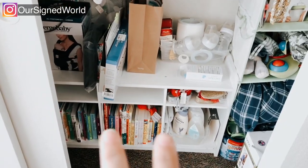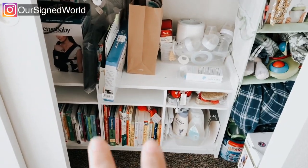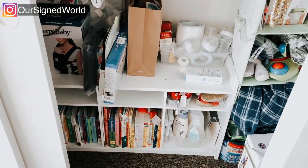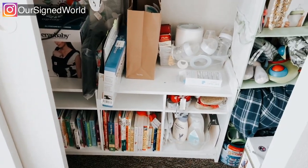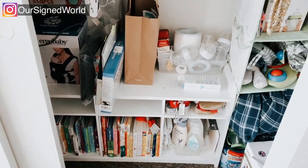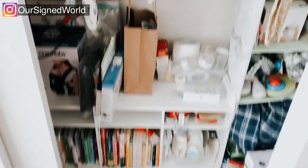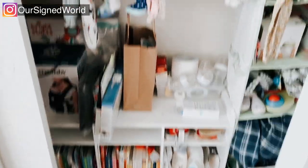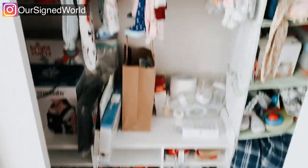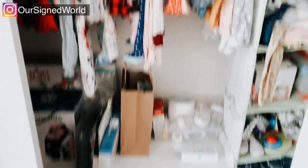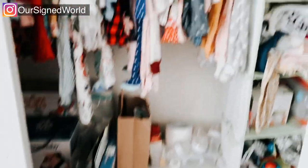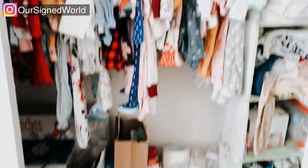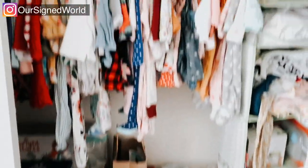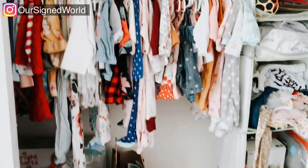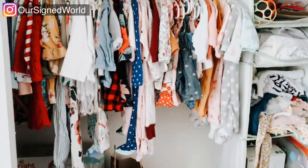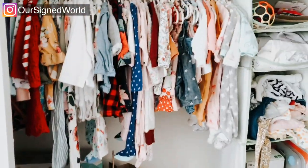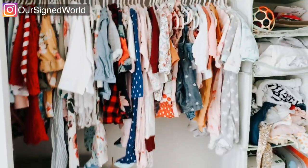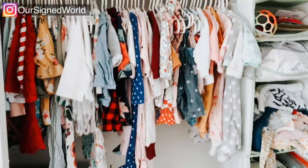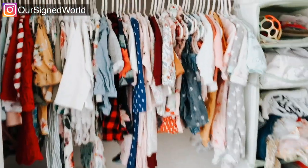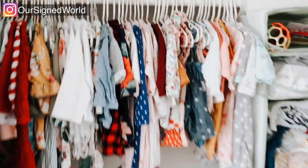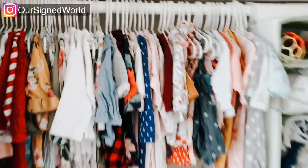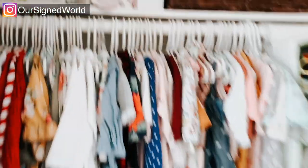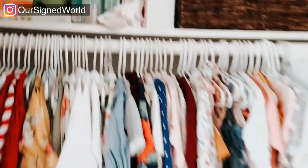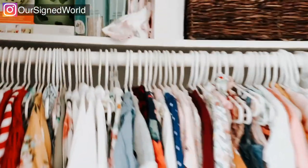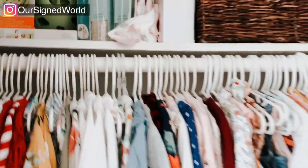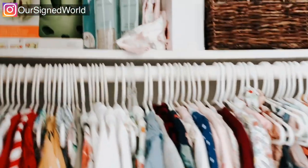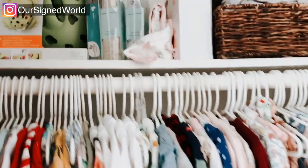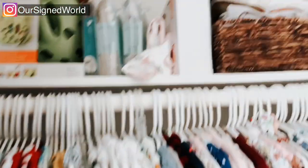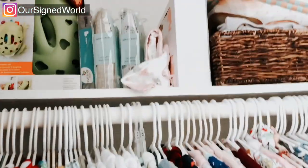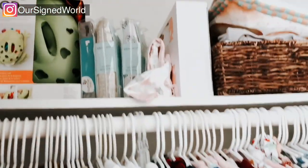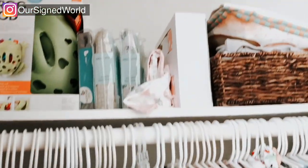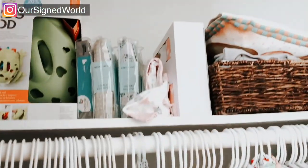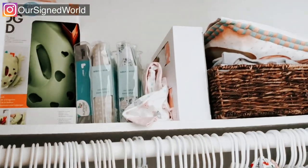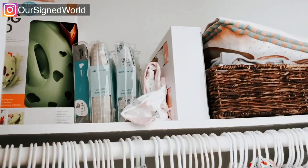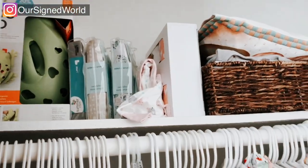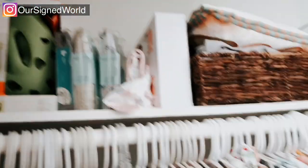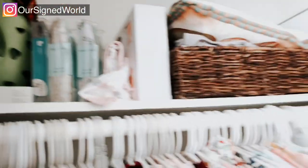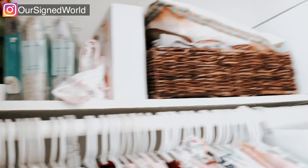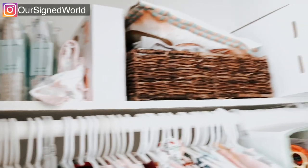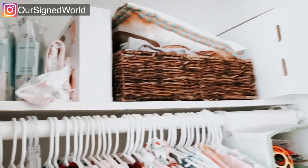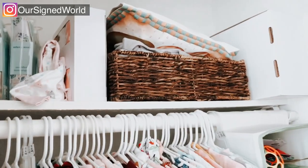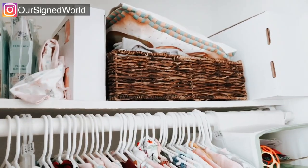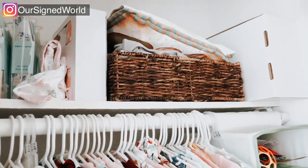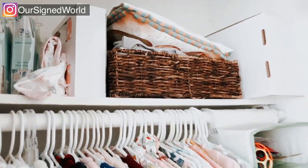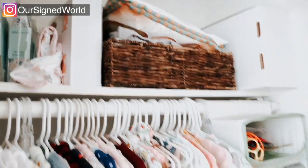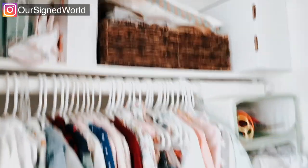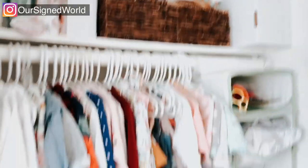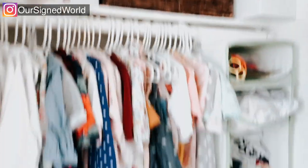We have some books down there. So the closet isn't as nice as I'd like it to look, but at the end of the day